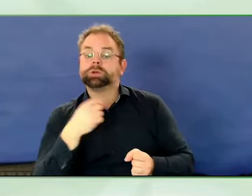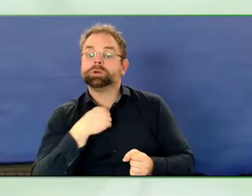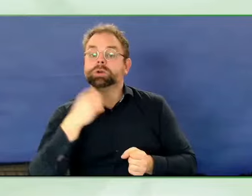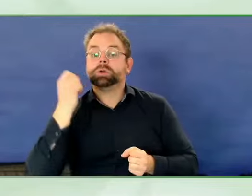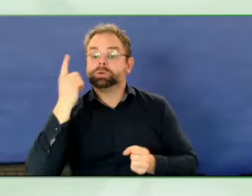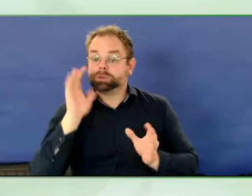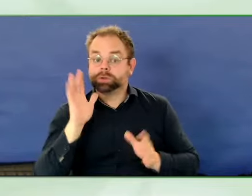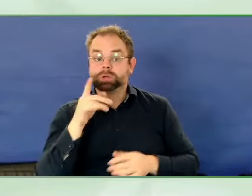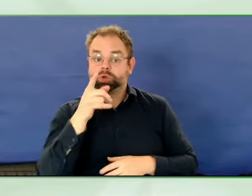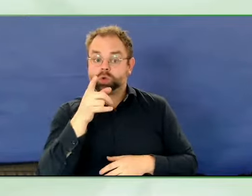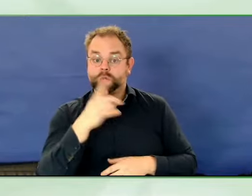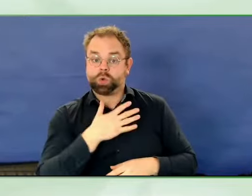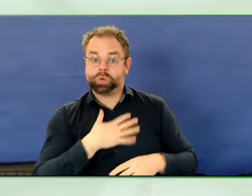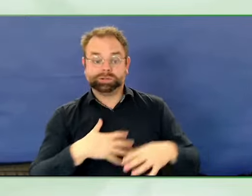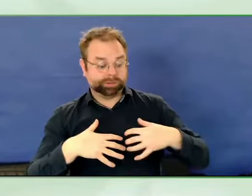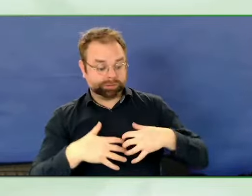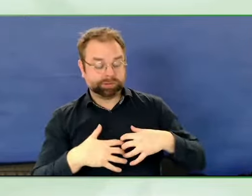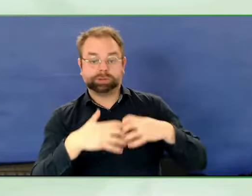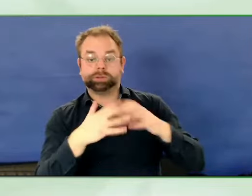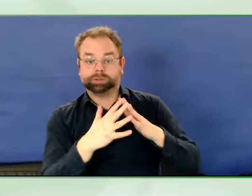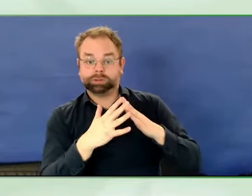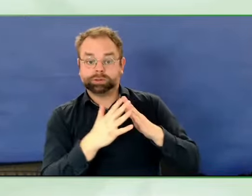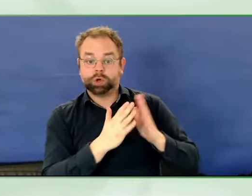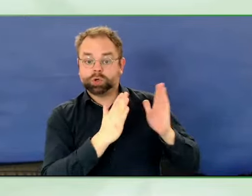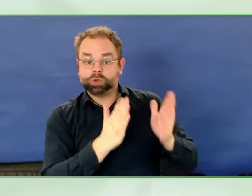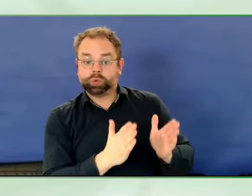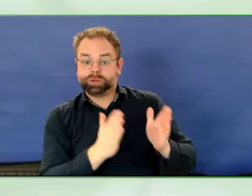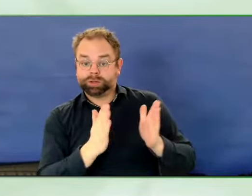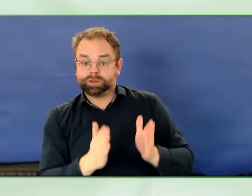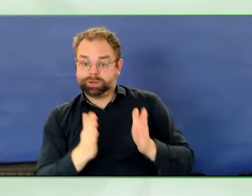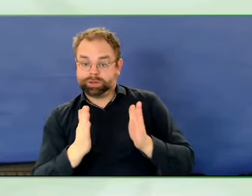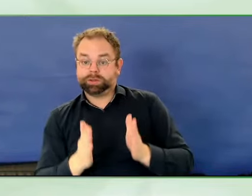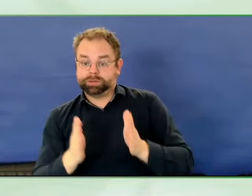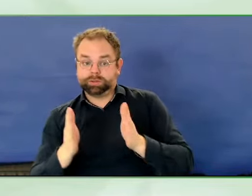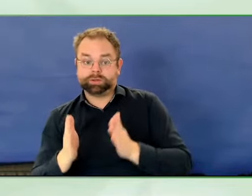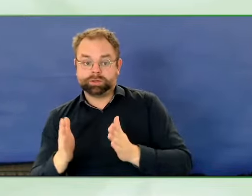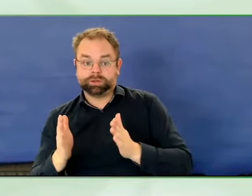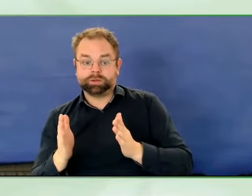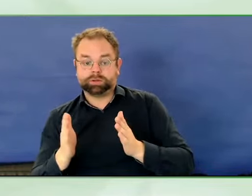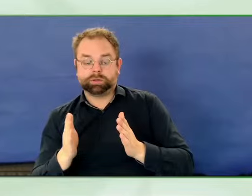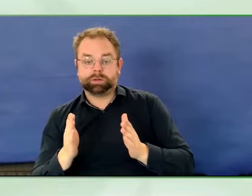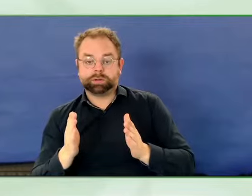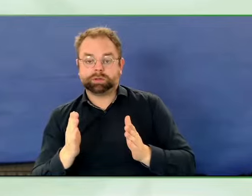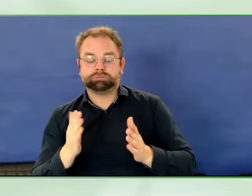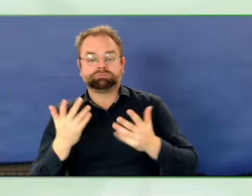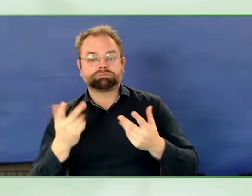It sounds not that entertaining but that is what changes consumer behaviour.